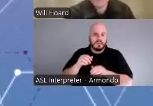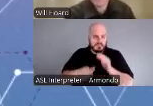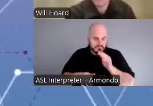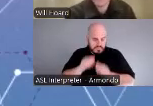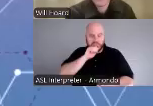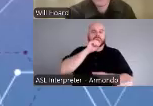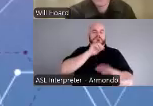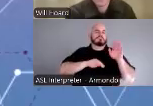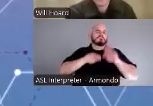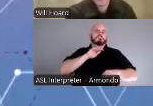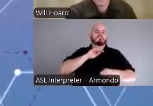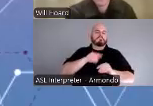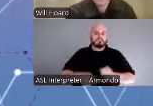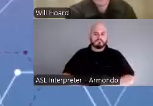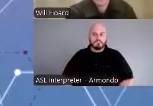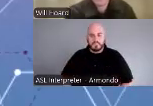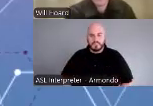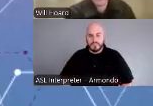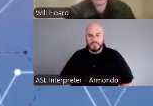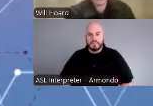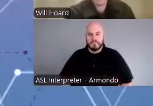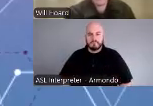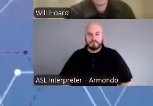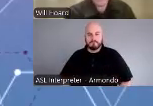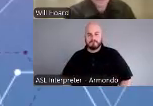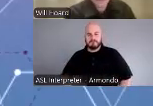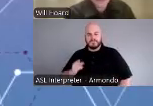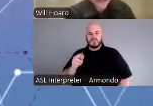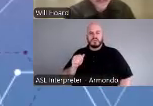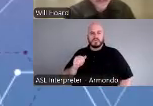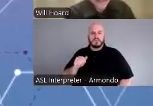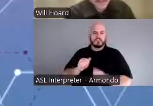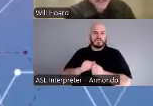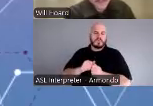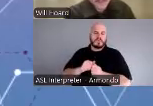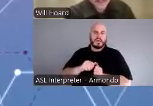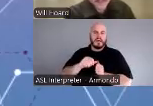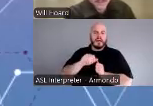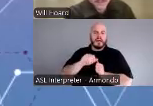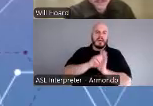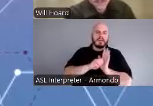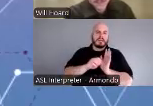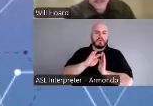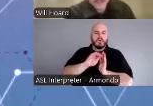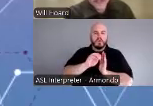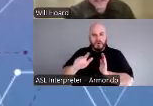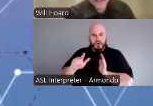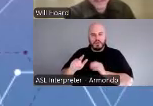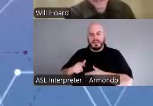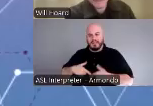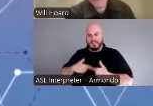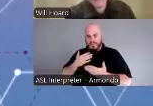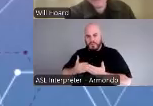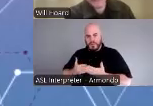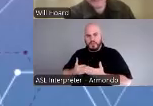between the Ethics for All and the Living Well, the way it's designed, it's designed as a dignity of risk